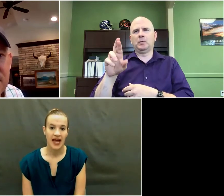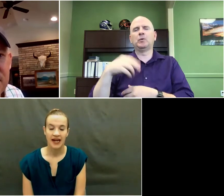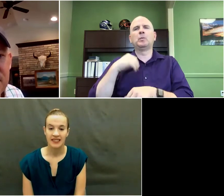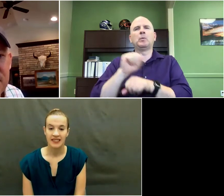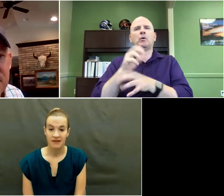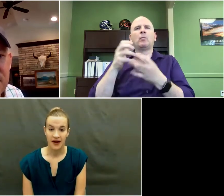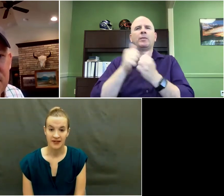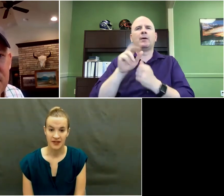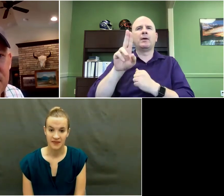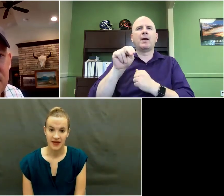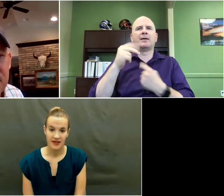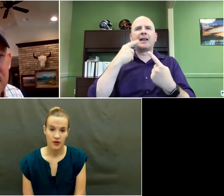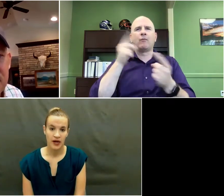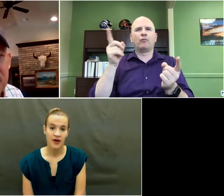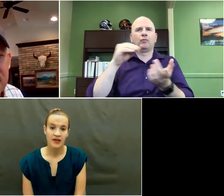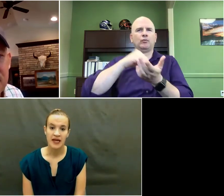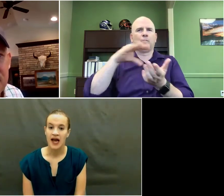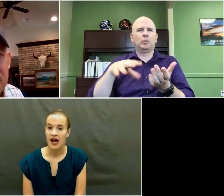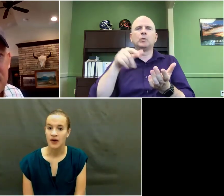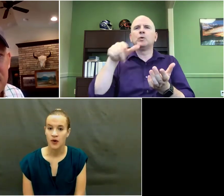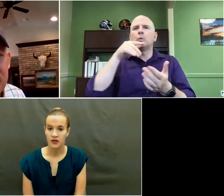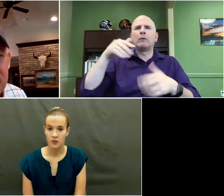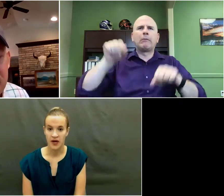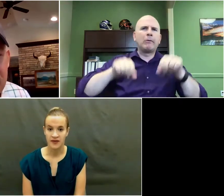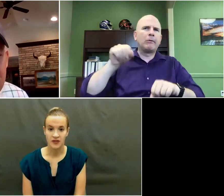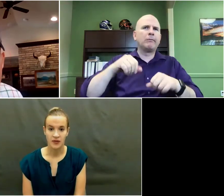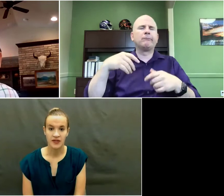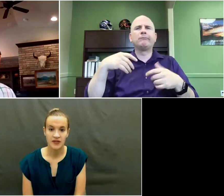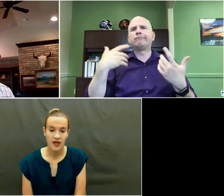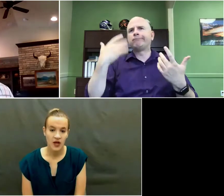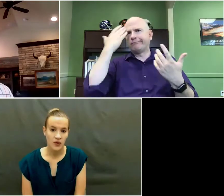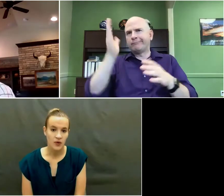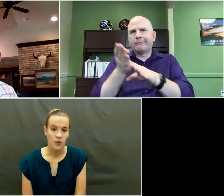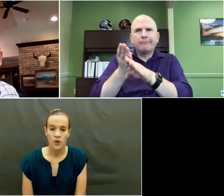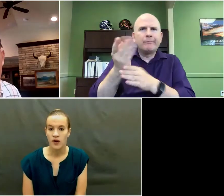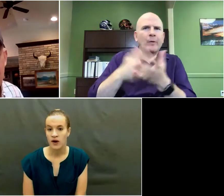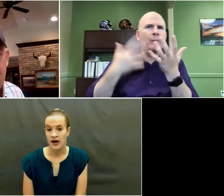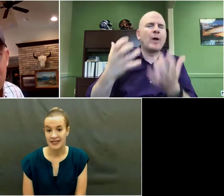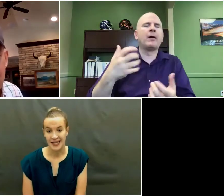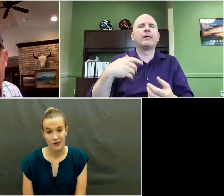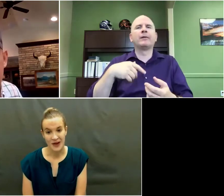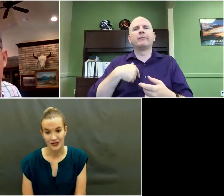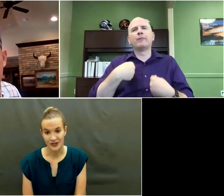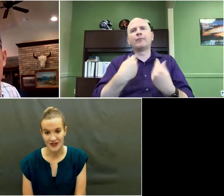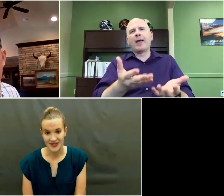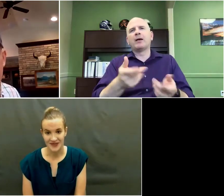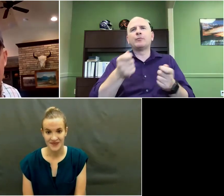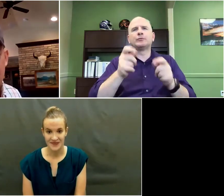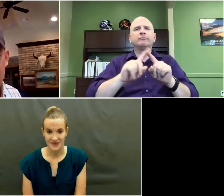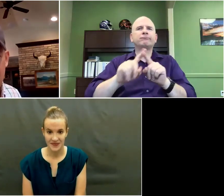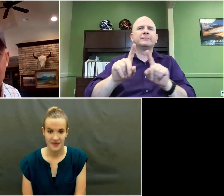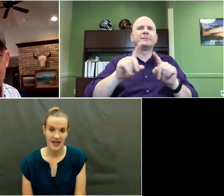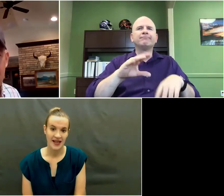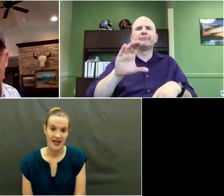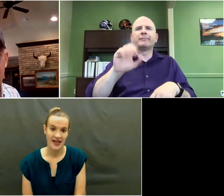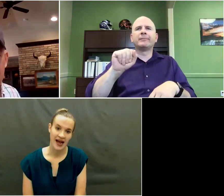academic advisor. So primarily, I worked with students who were undeclared majors. And in that I